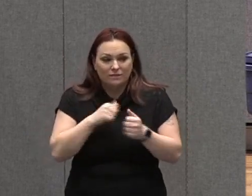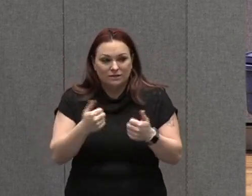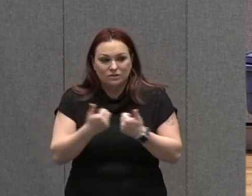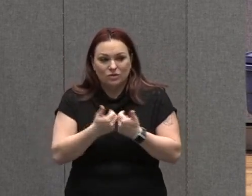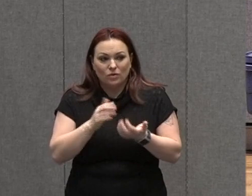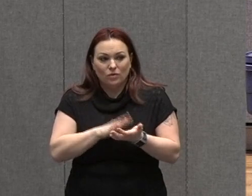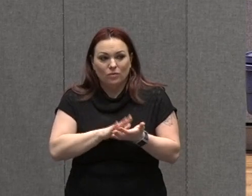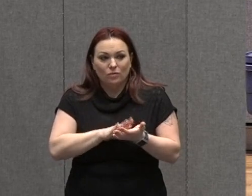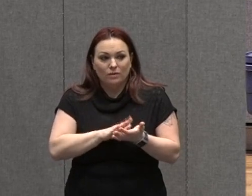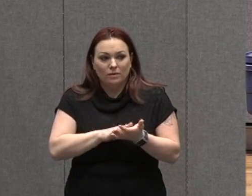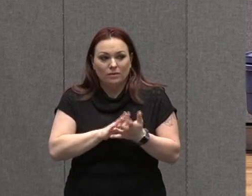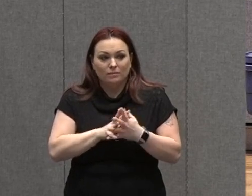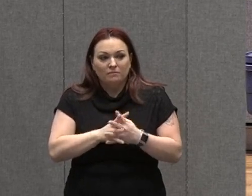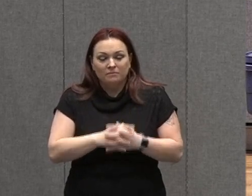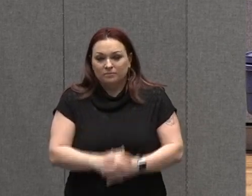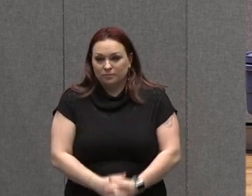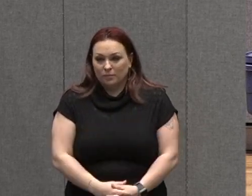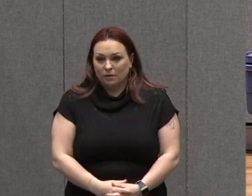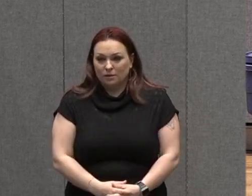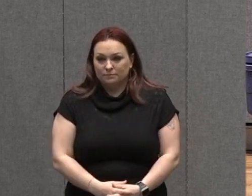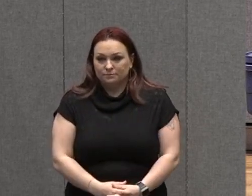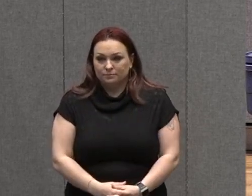And I'm gonna add a tati here.